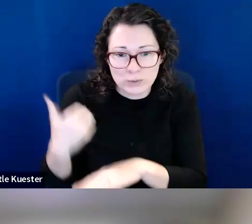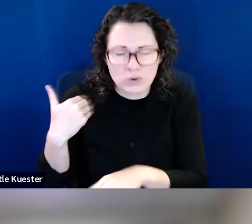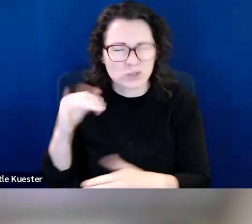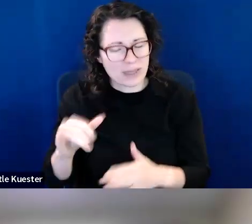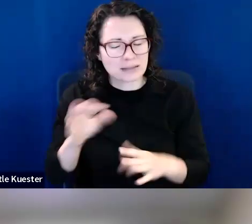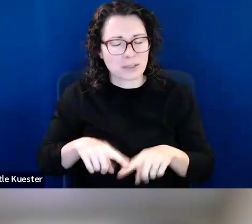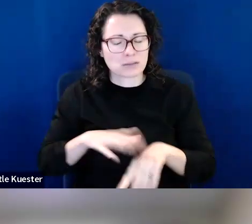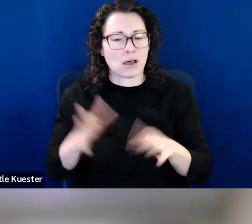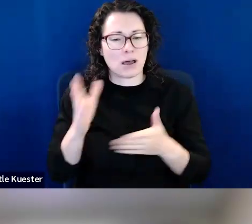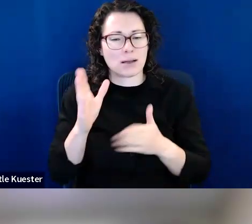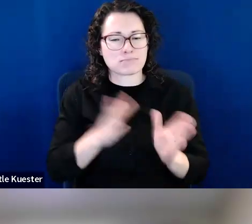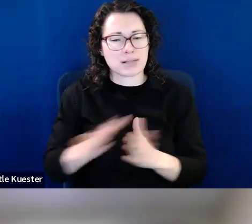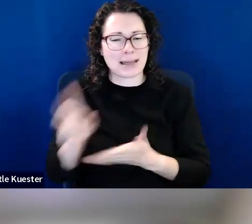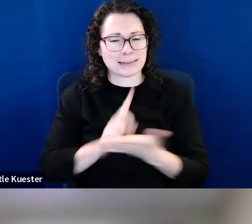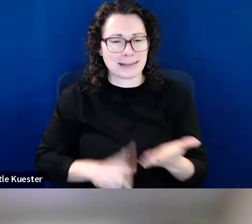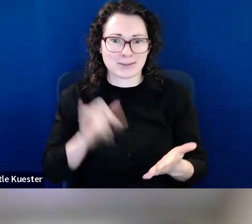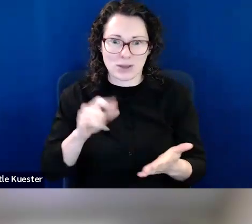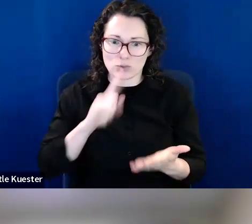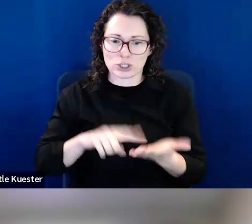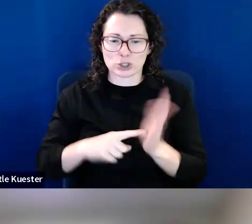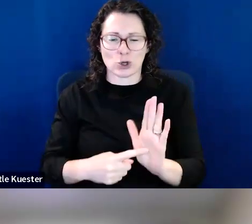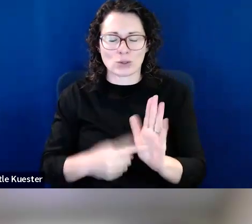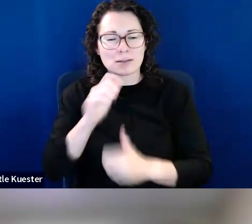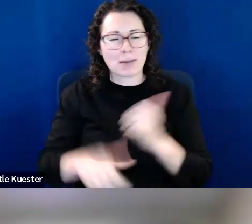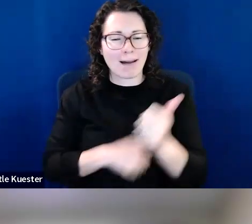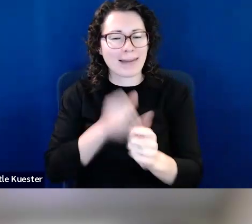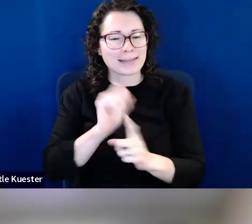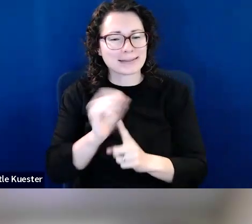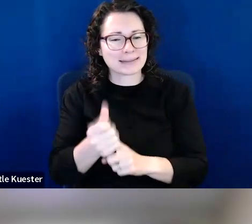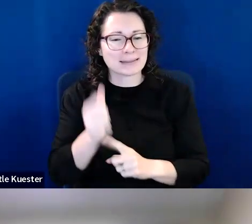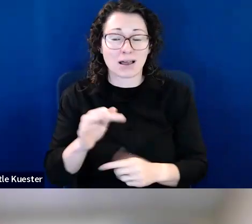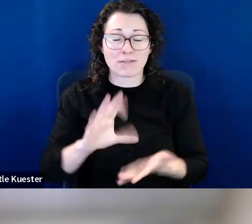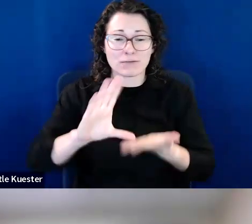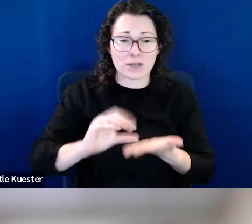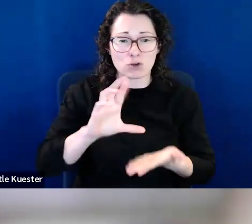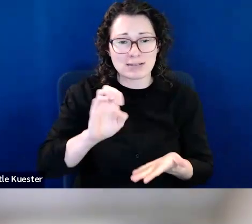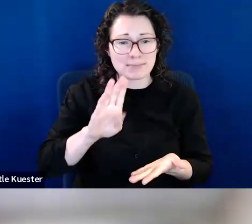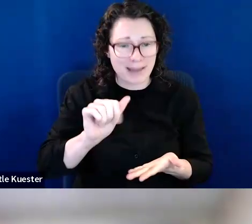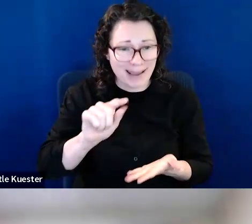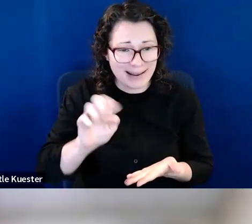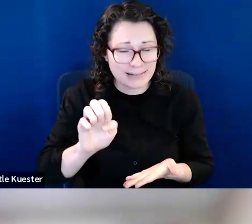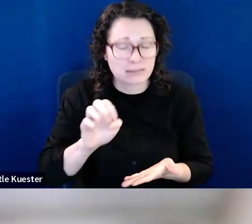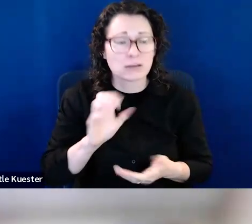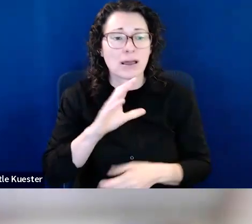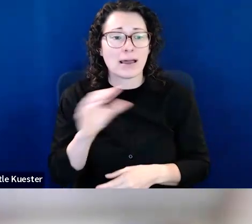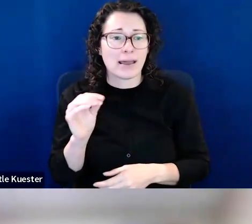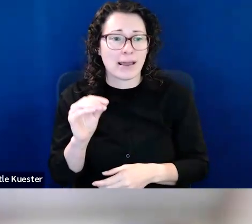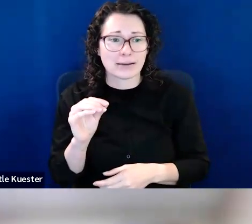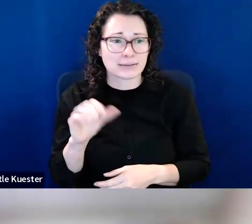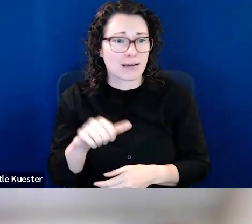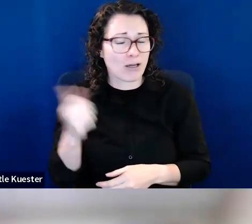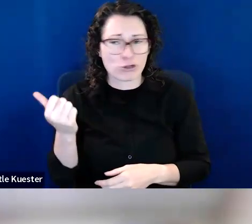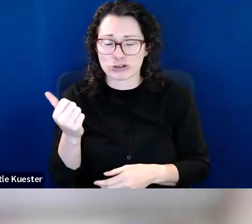it points out to the machinations behind the scenes of rebate and other activities that I